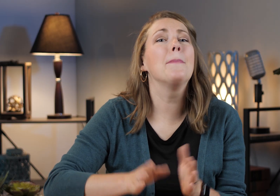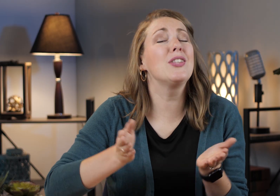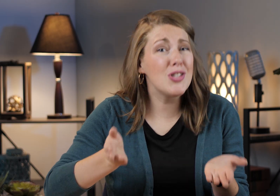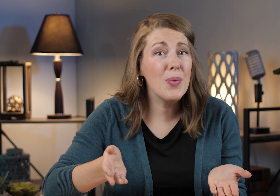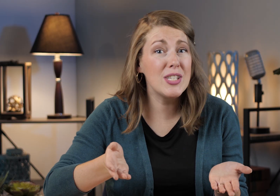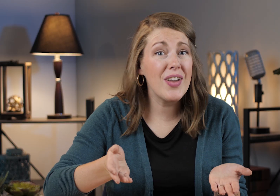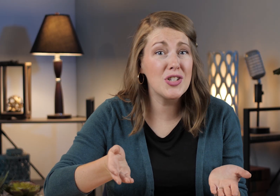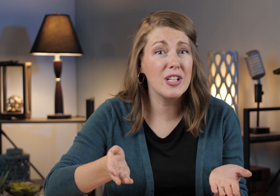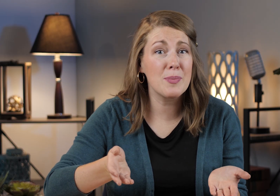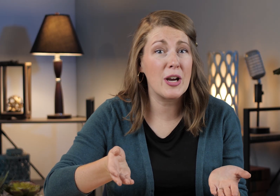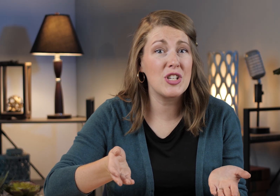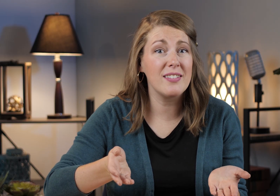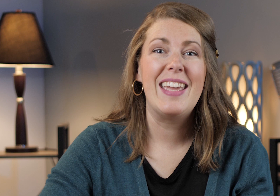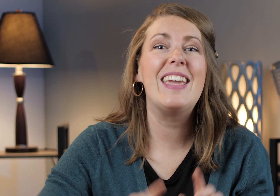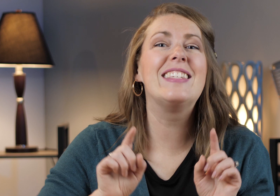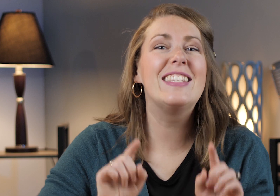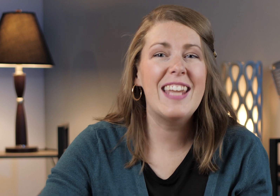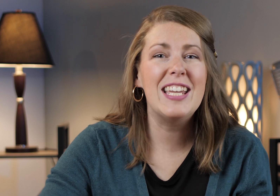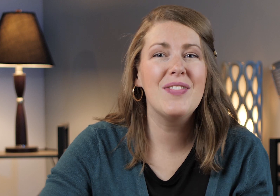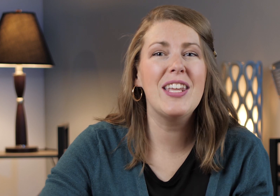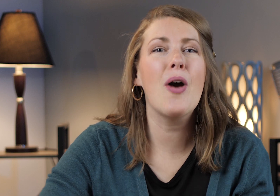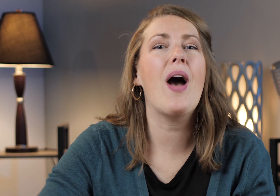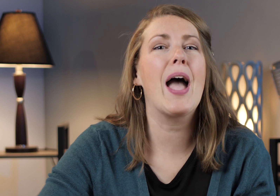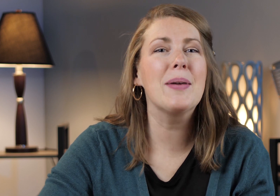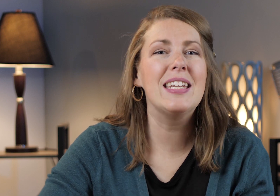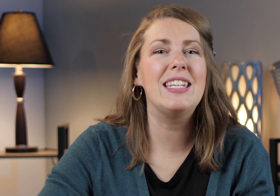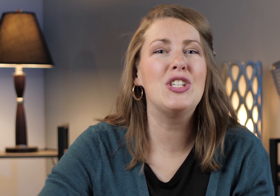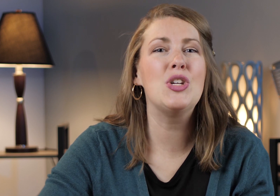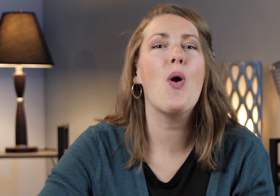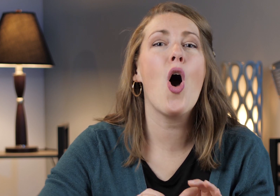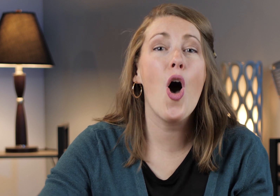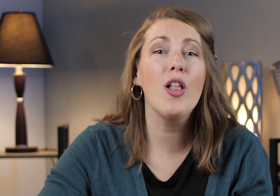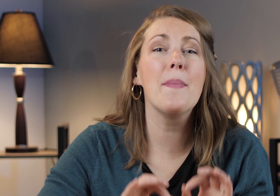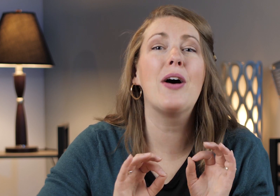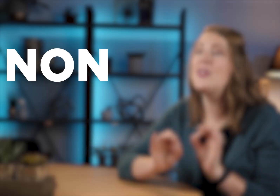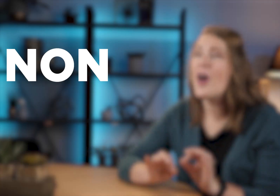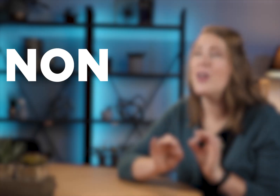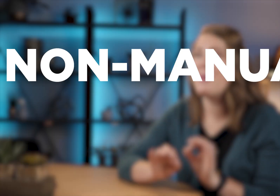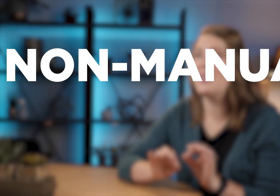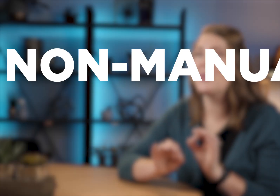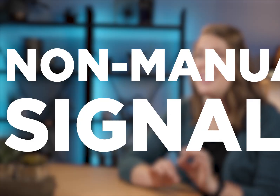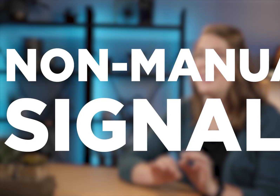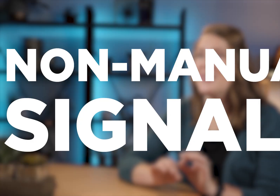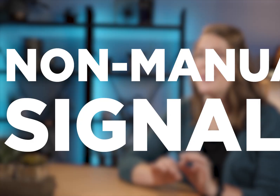but so is facial expression. In today's video I'm going to teach you all about non-manual signals.